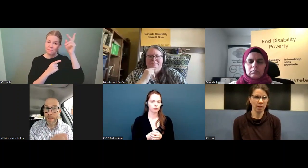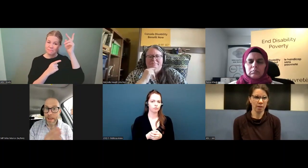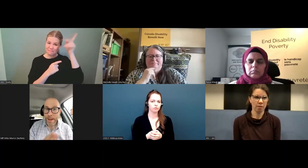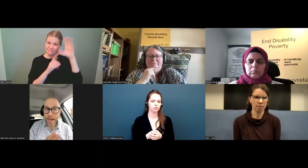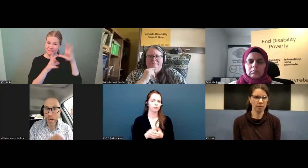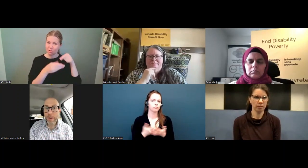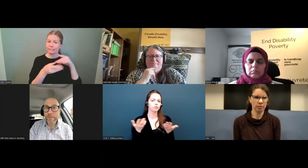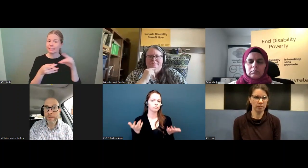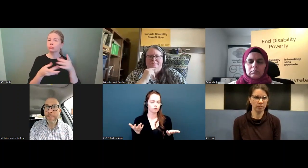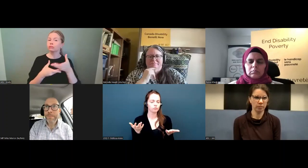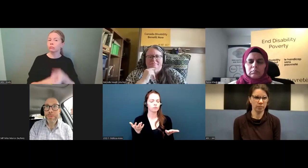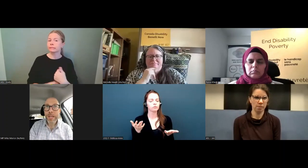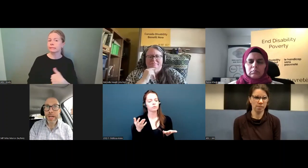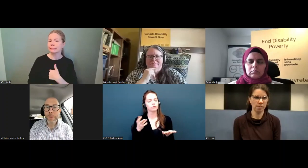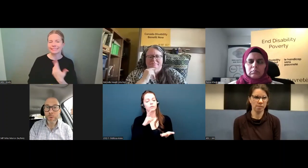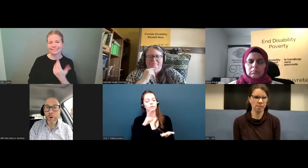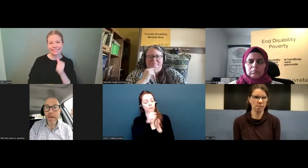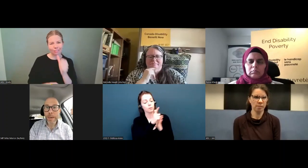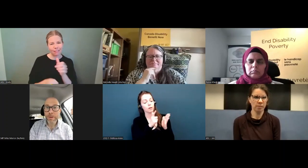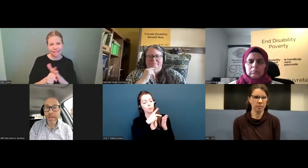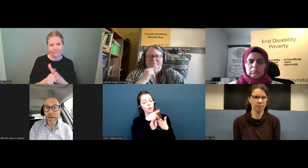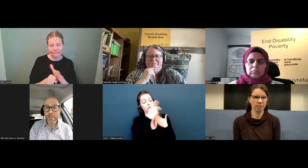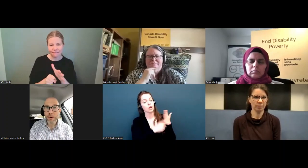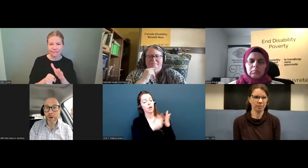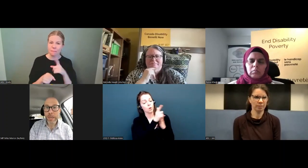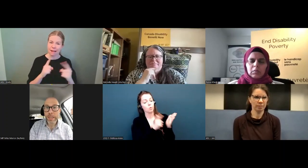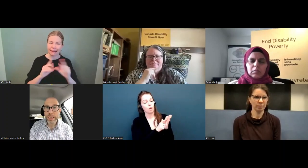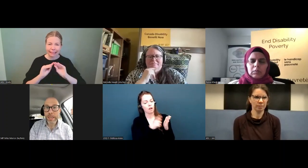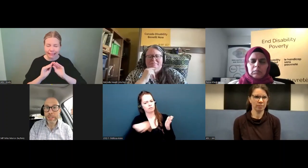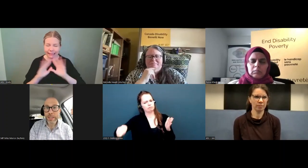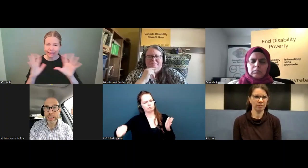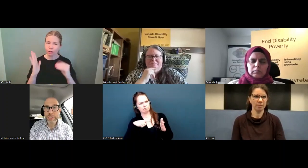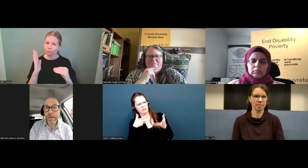HOWEVER, WE WEREN'T ABLE TO GET MORE IN THE LEGISLATION.